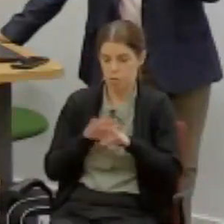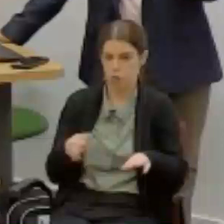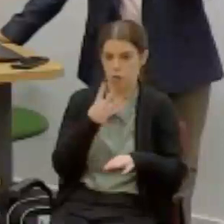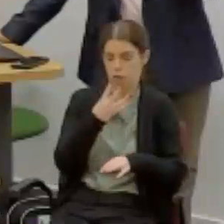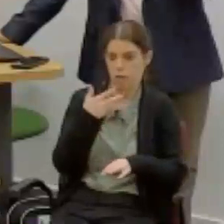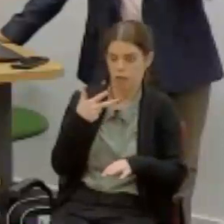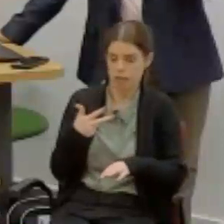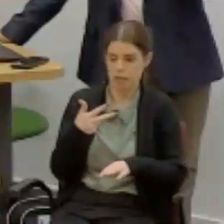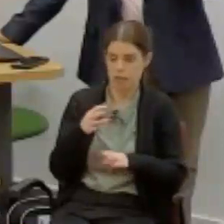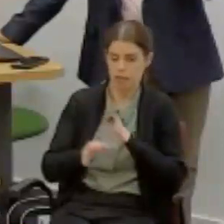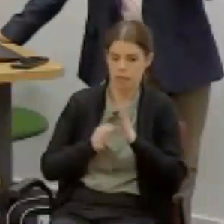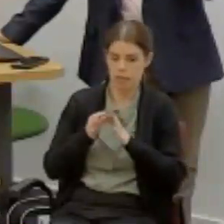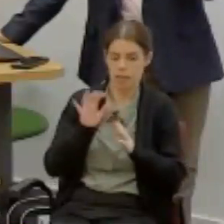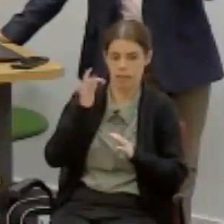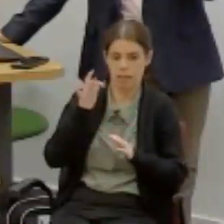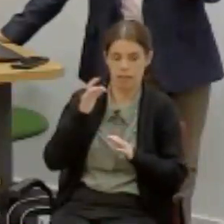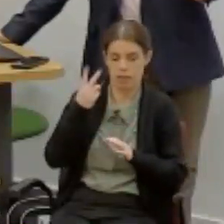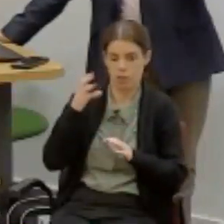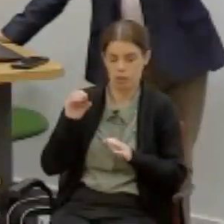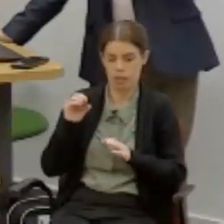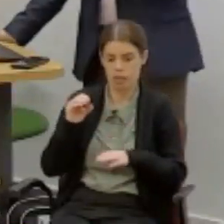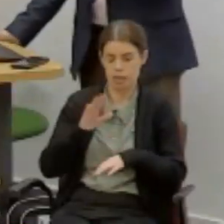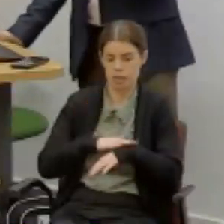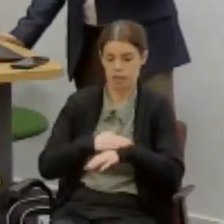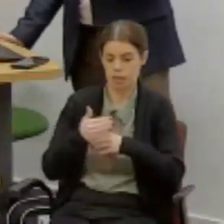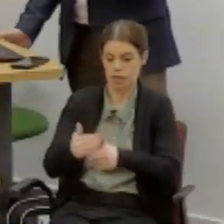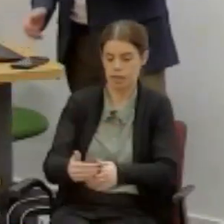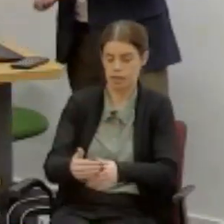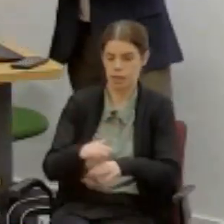No more than 10 or 20 headers in the session, and not within 40h of an action.